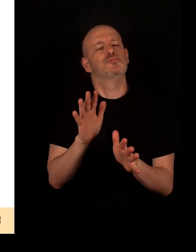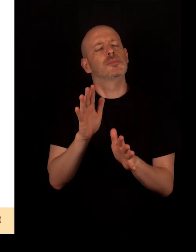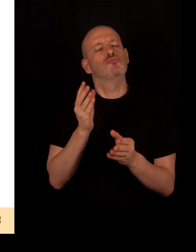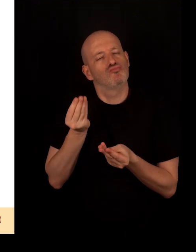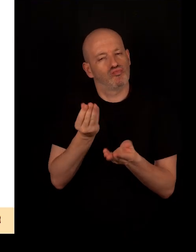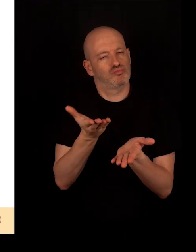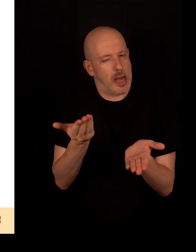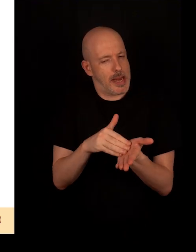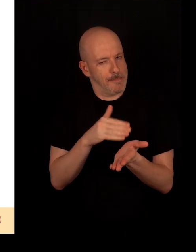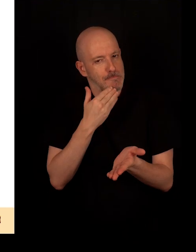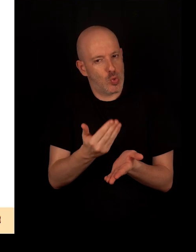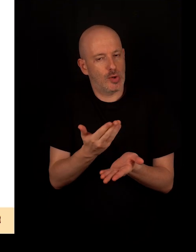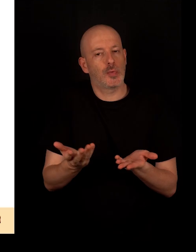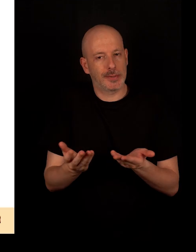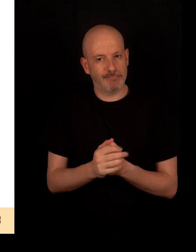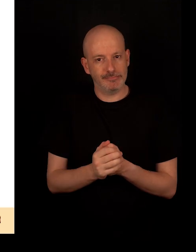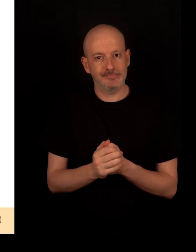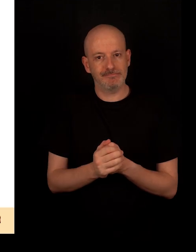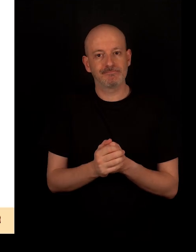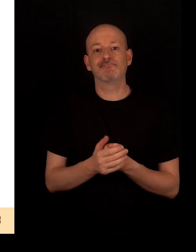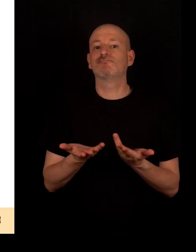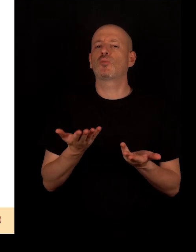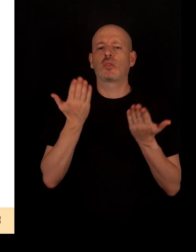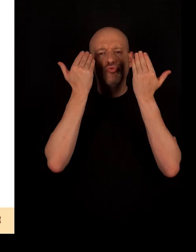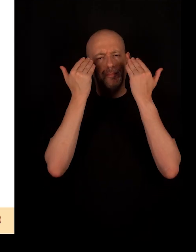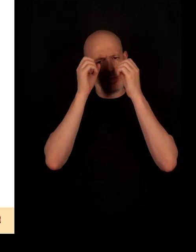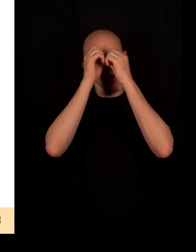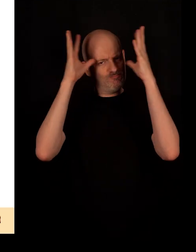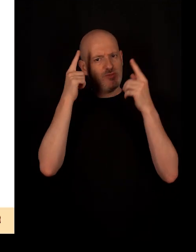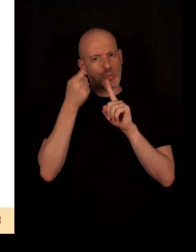but it is good to remind you what we are expecting from you.